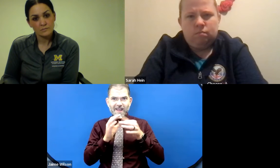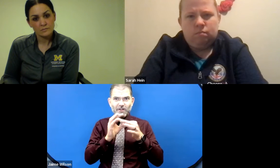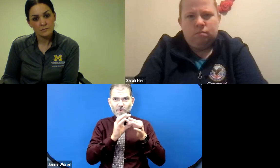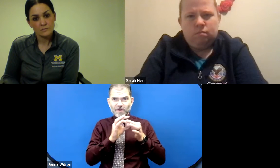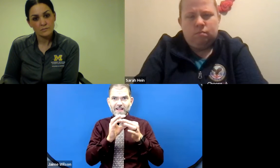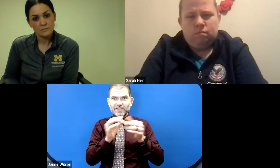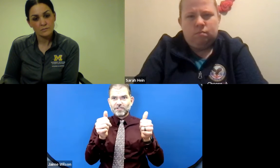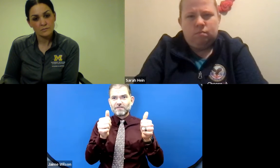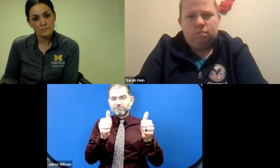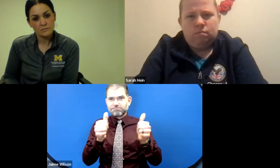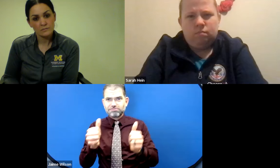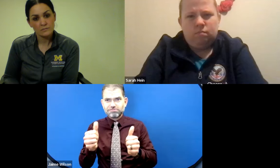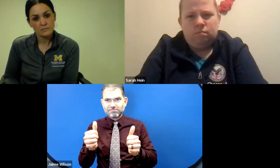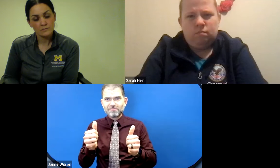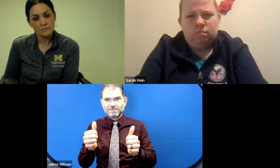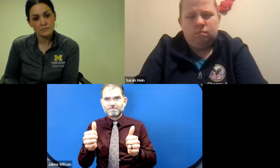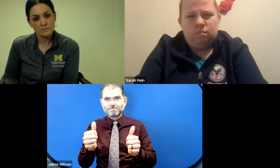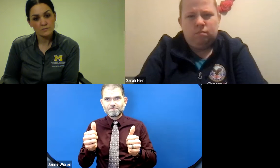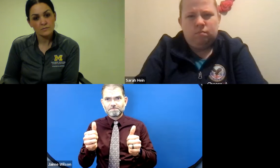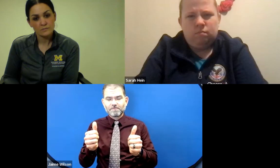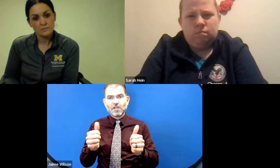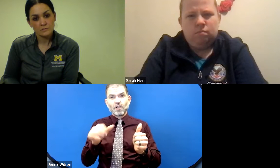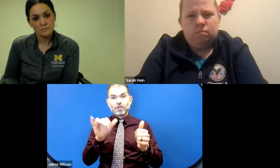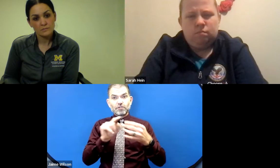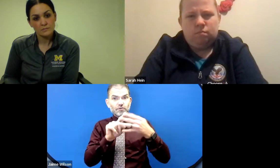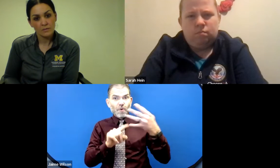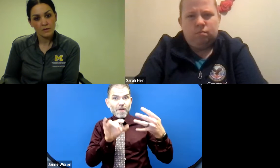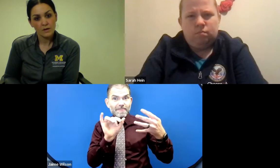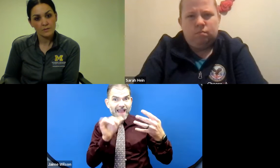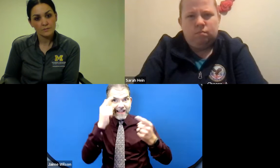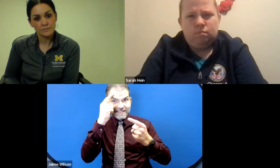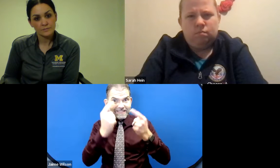ASL Interpreter: and that's because their hand, eye, coordination ASL Interpreter: is not as good as it was